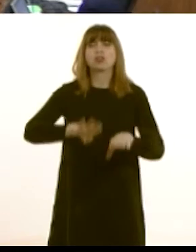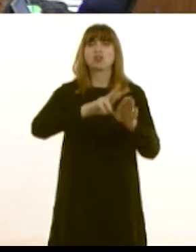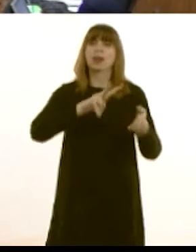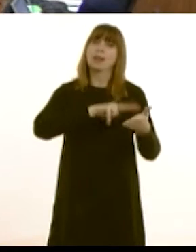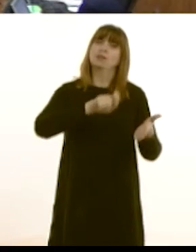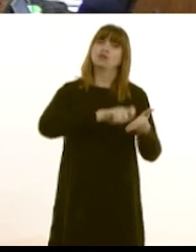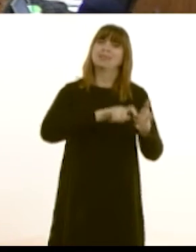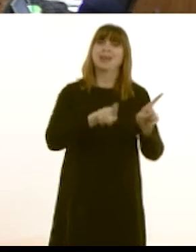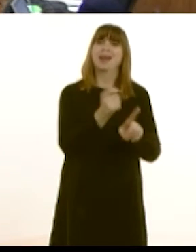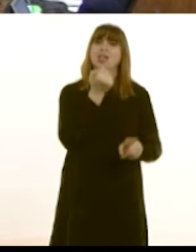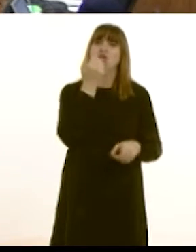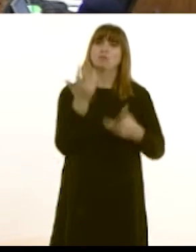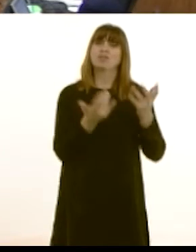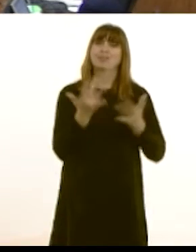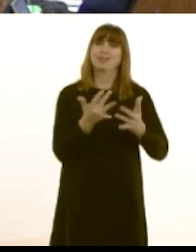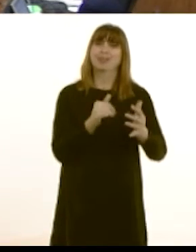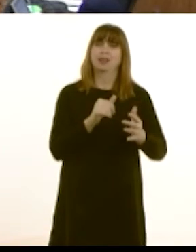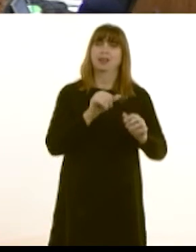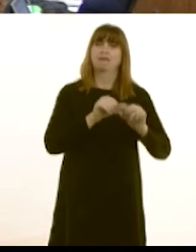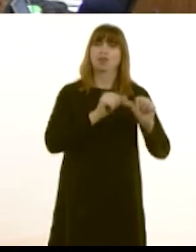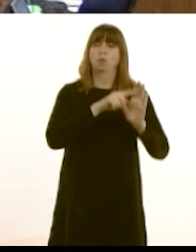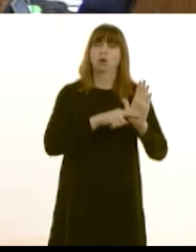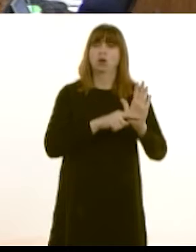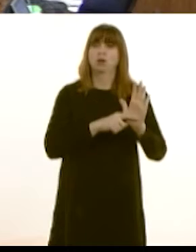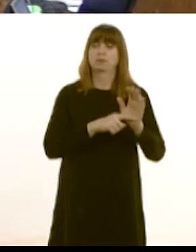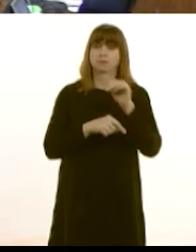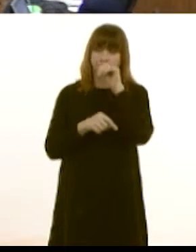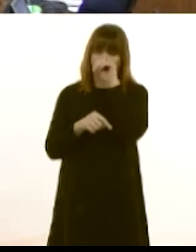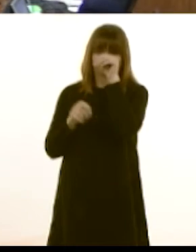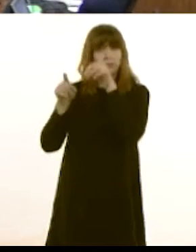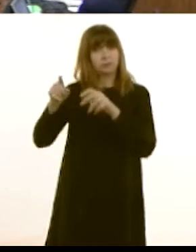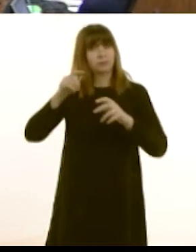Kirsty Williams: What the evaluation does say, and I quote, is that they have found